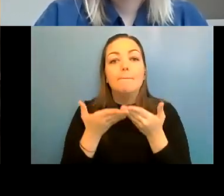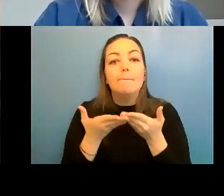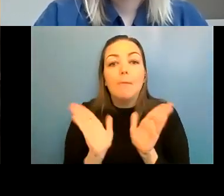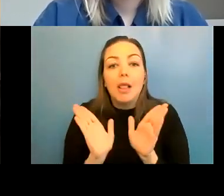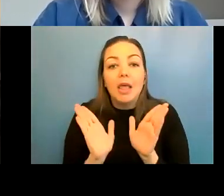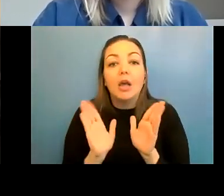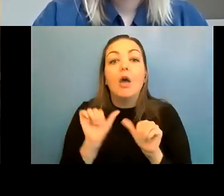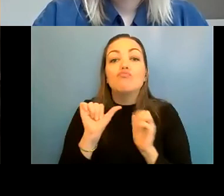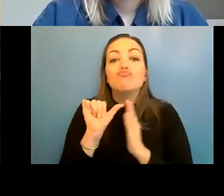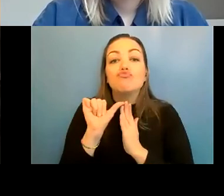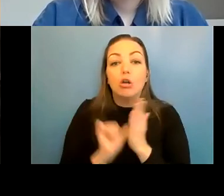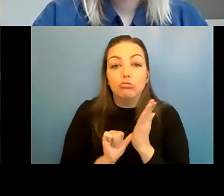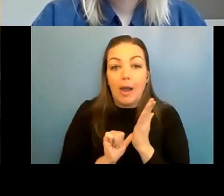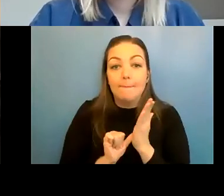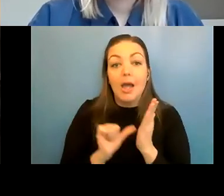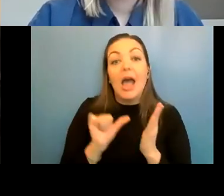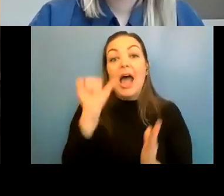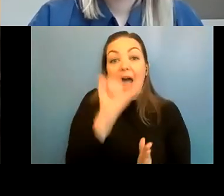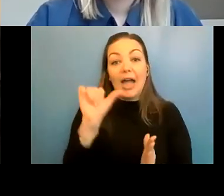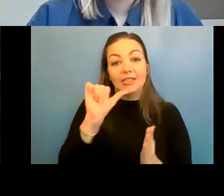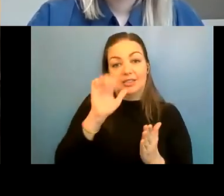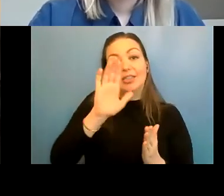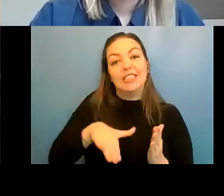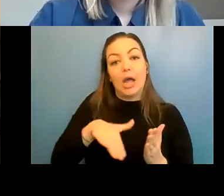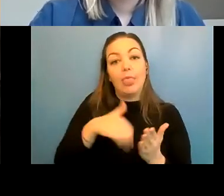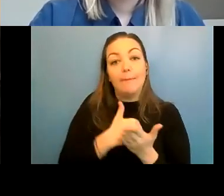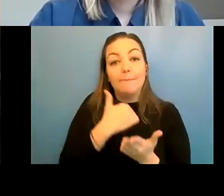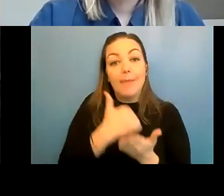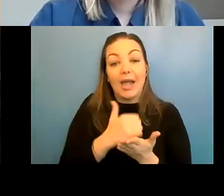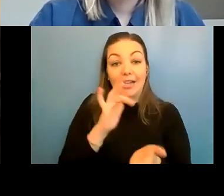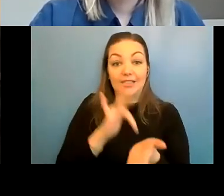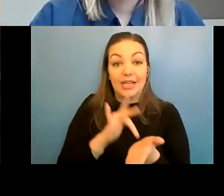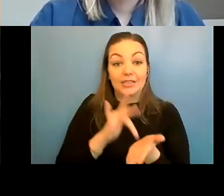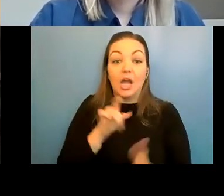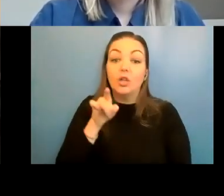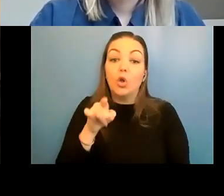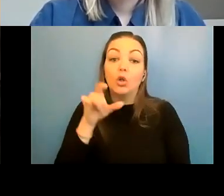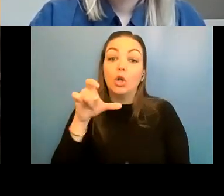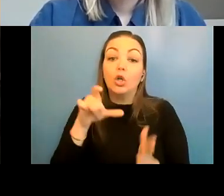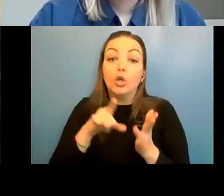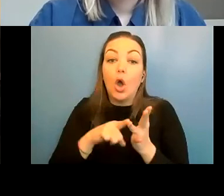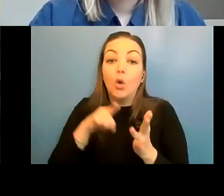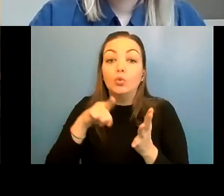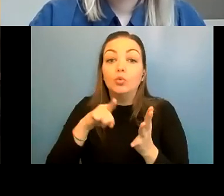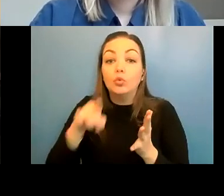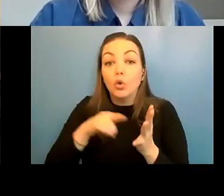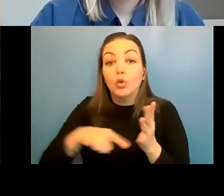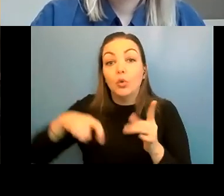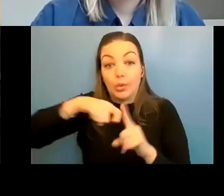eventually it will trickle through to us, but for our team directly, we're publicprogramming@southbank Centre.co.uk, that goes to me and Sarah but the rest of our programmers in